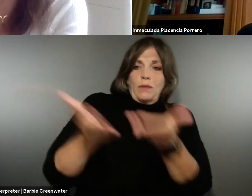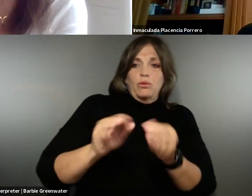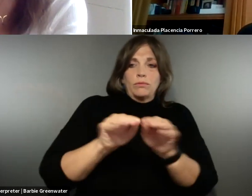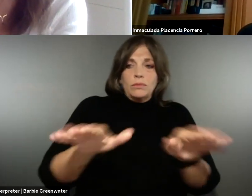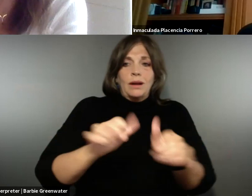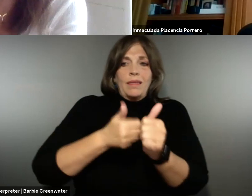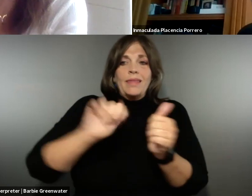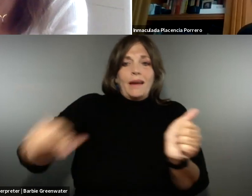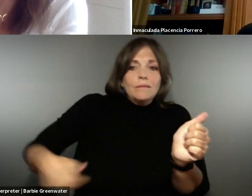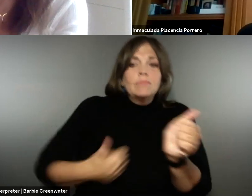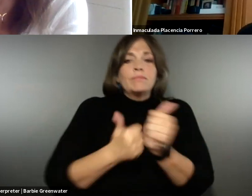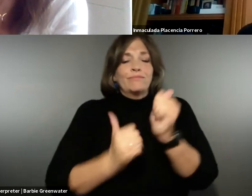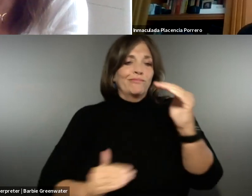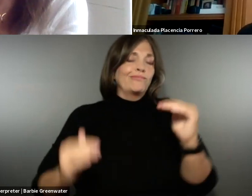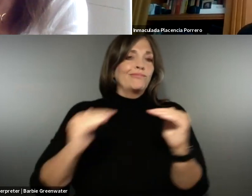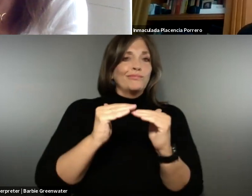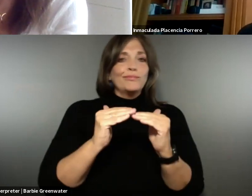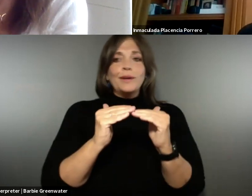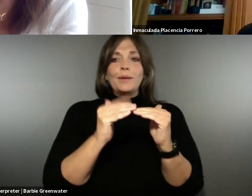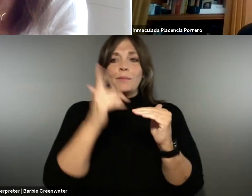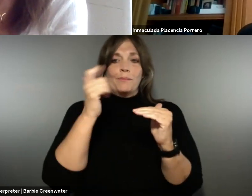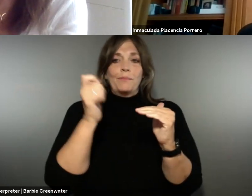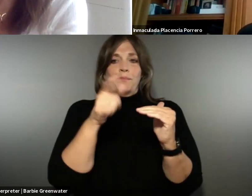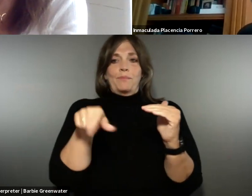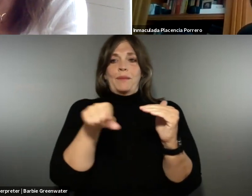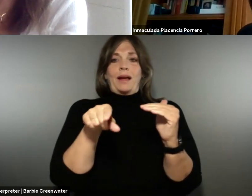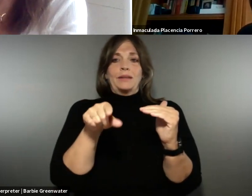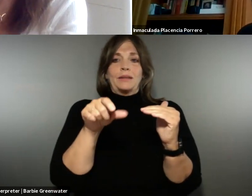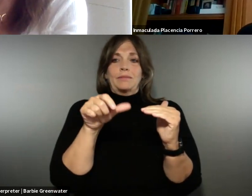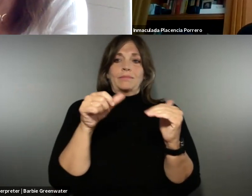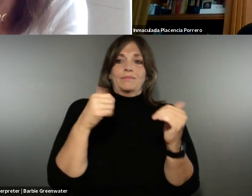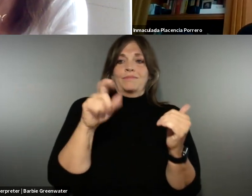to make sure that compliance is at the end happening because the intention is to have products that can be used by